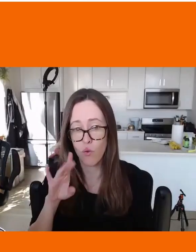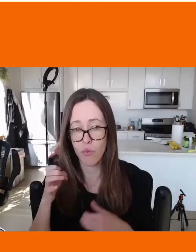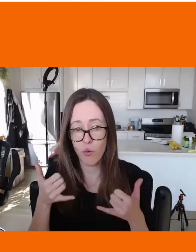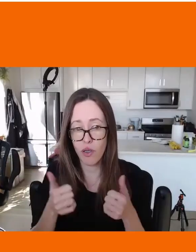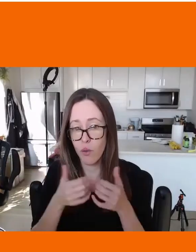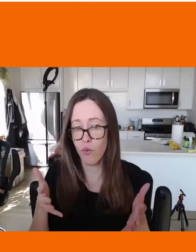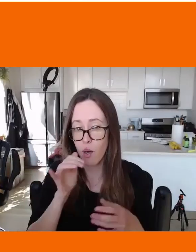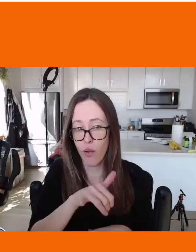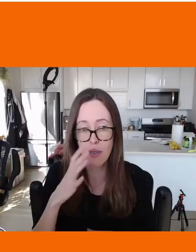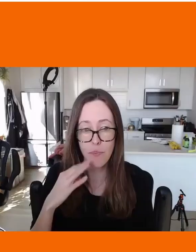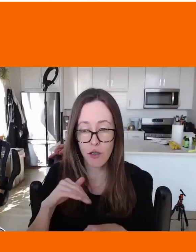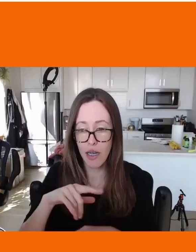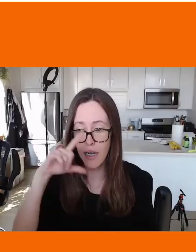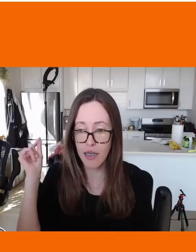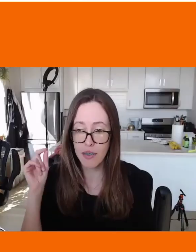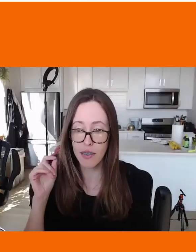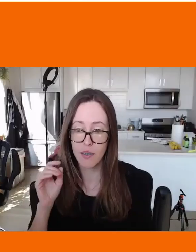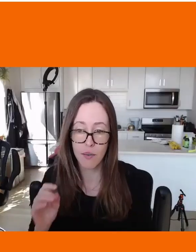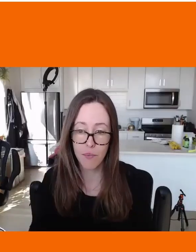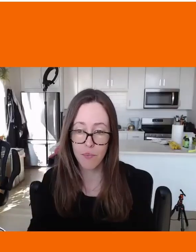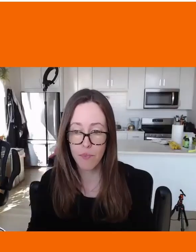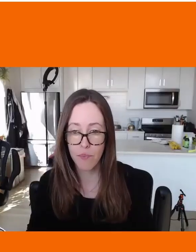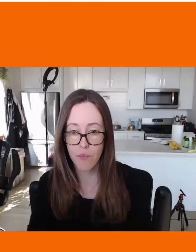That's why I mentioned I don't know where I would be without the experiences I had at Gallaudet.